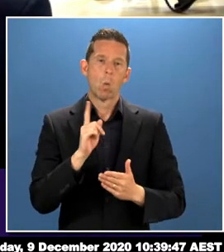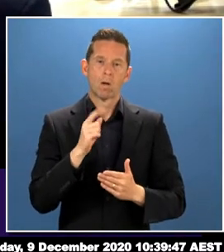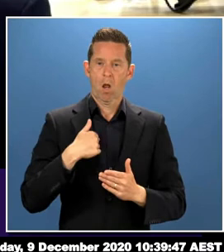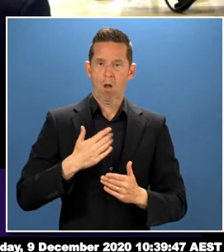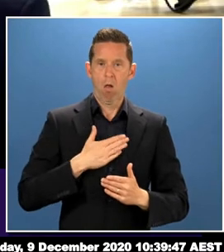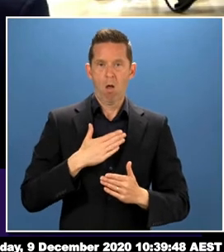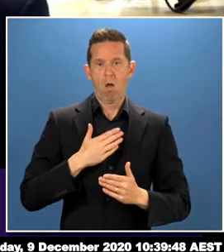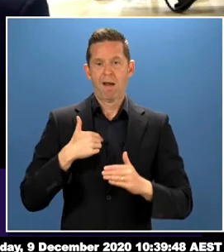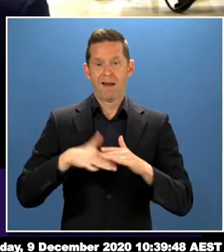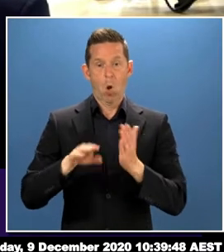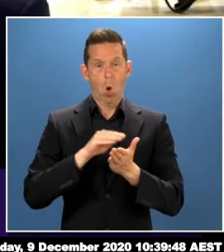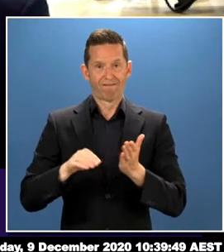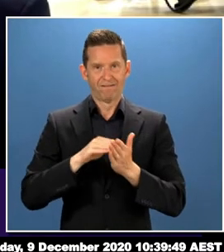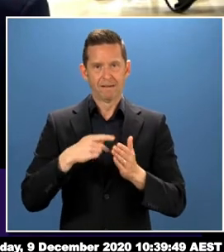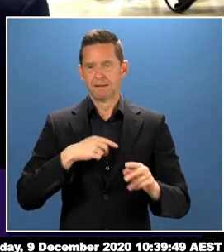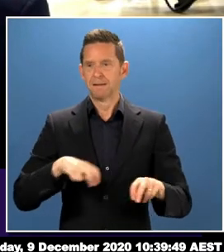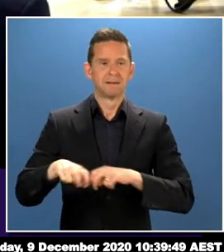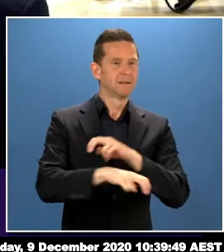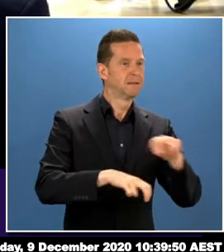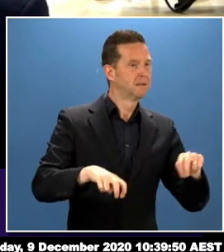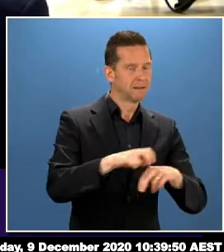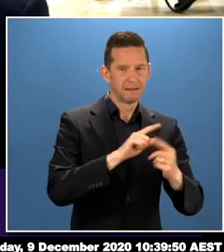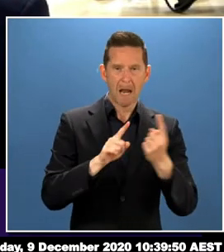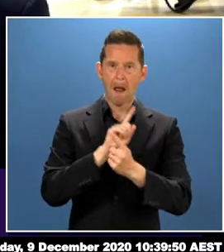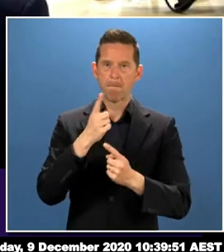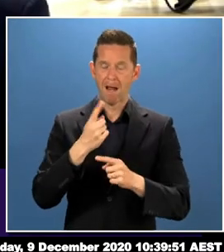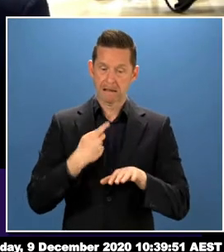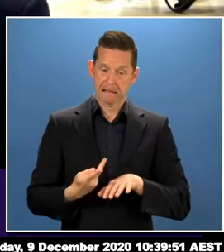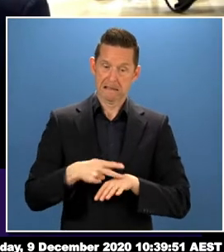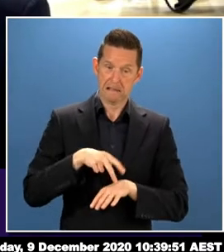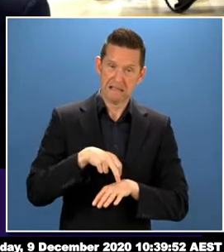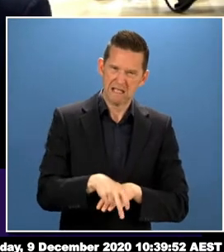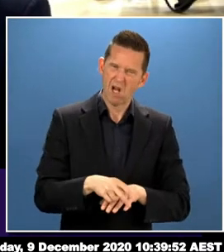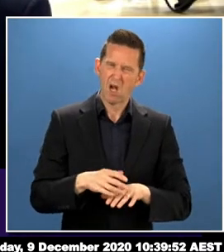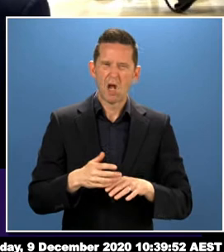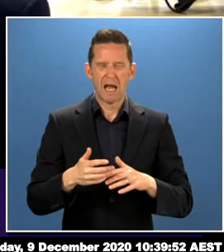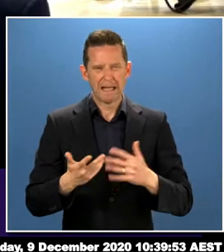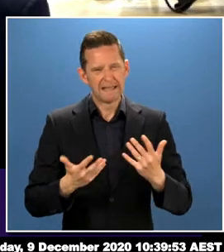much as I can now, but, it's physically exhausting spending a day in the office.